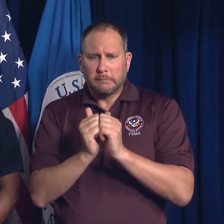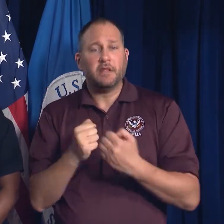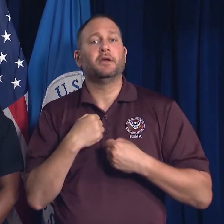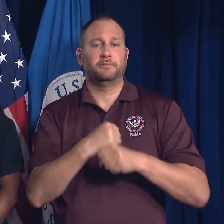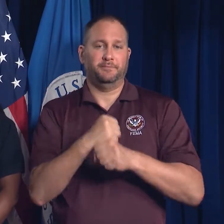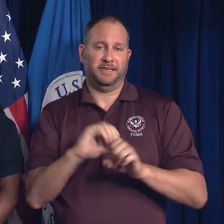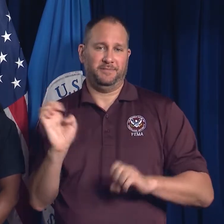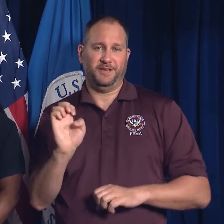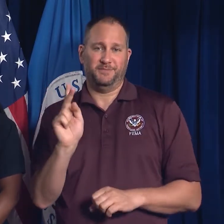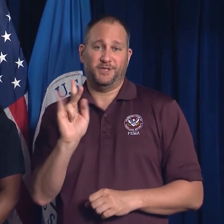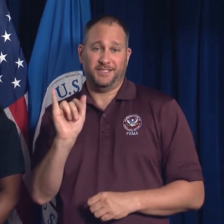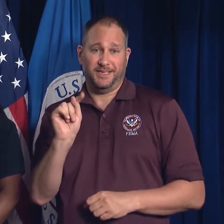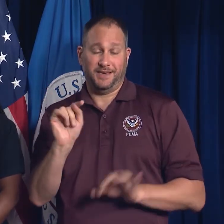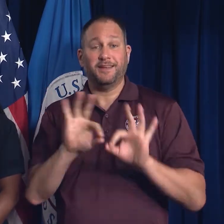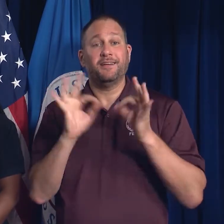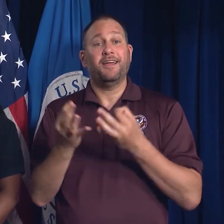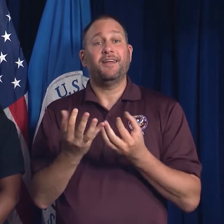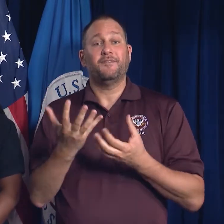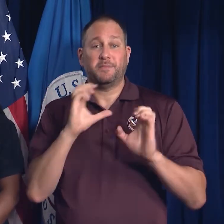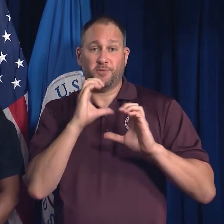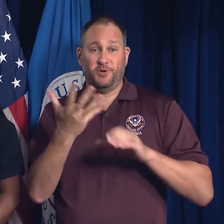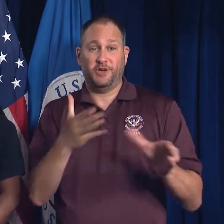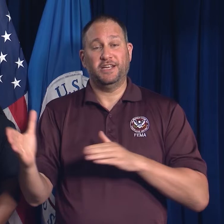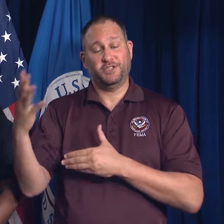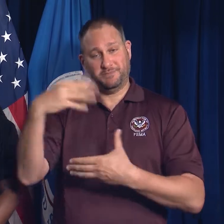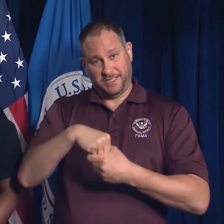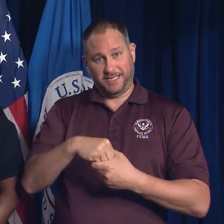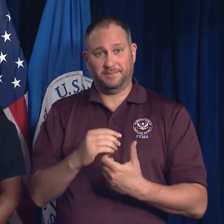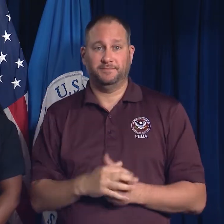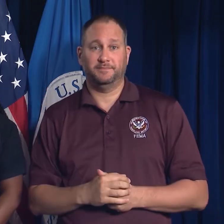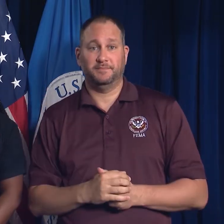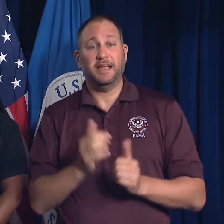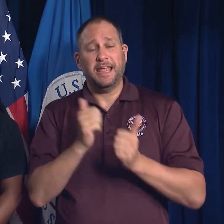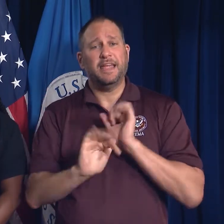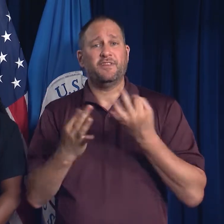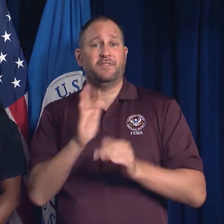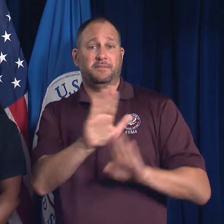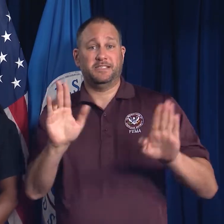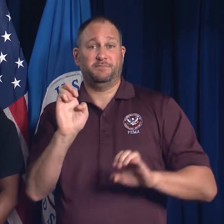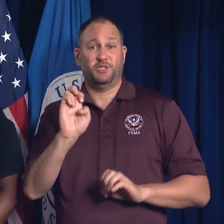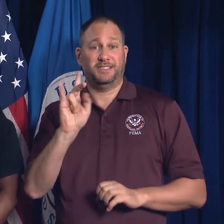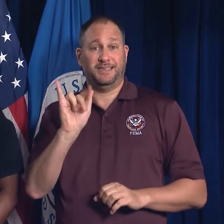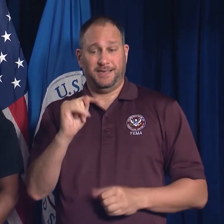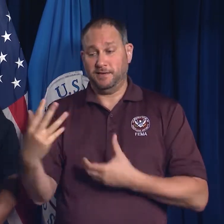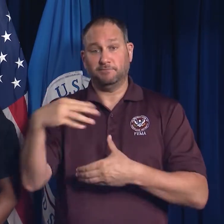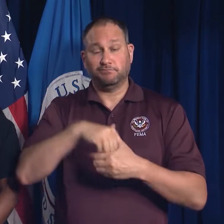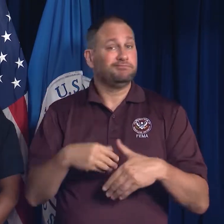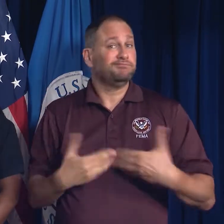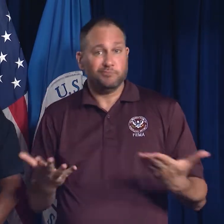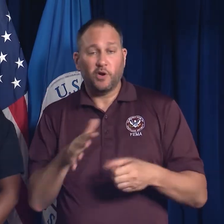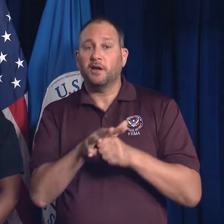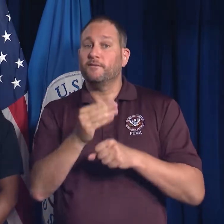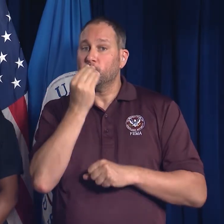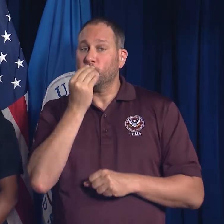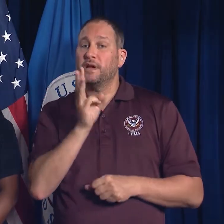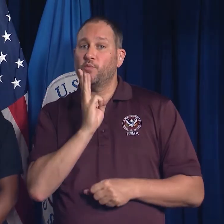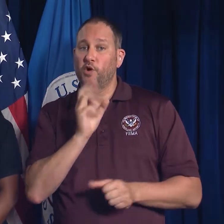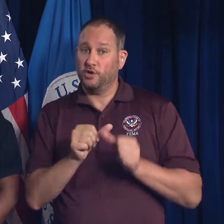by making an emergency kit and a family communication plan. Every family’s emergency kit should include enough food and water